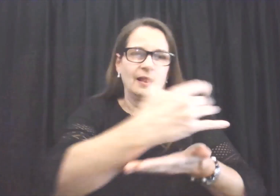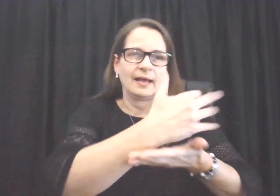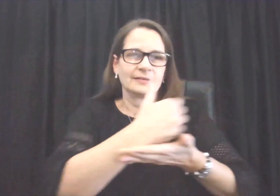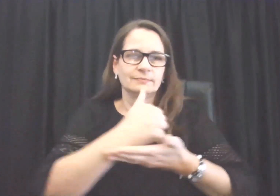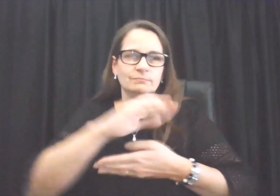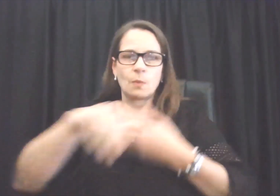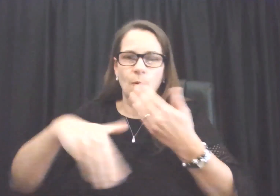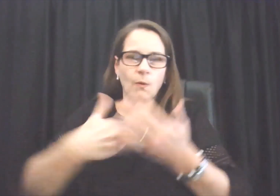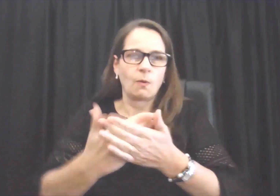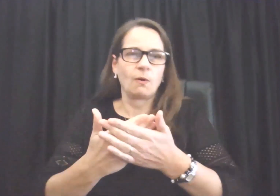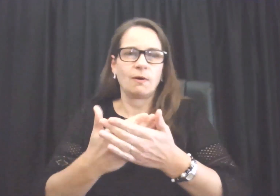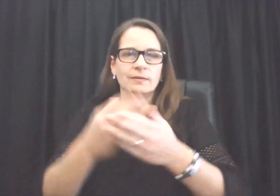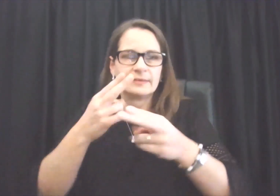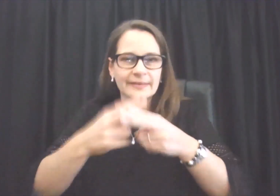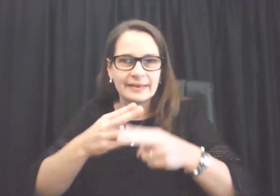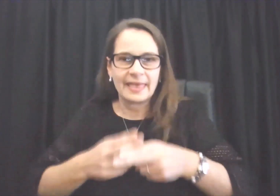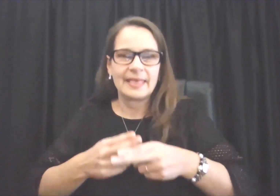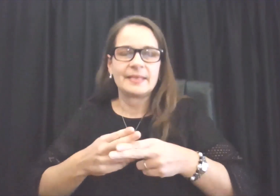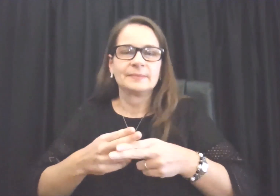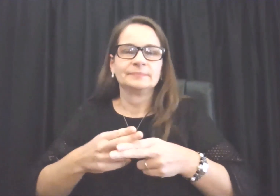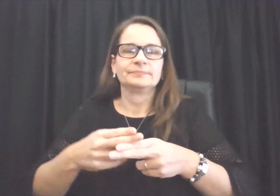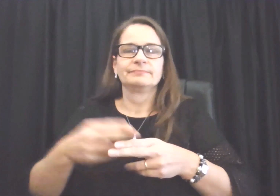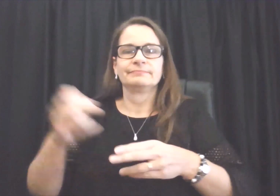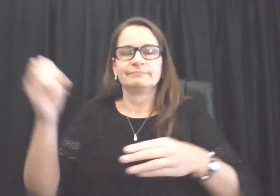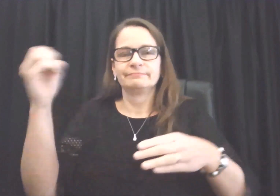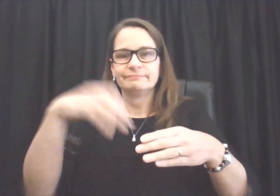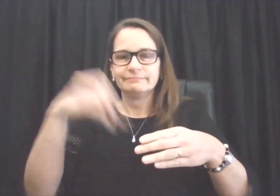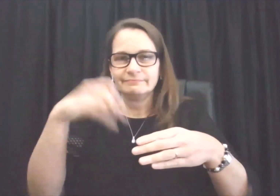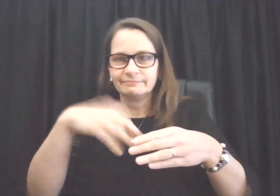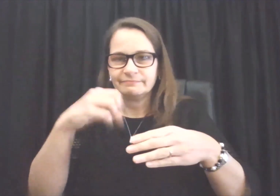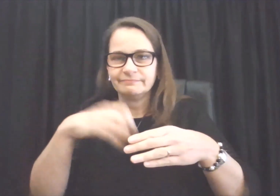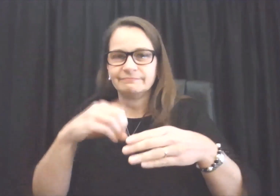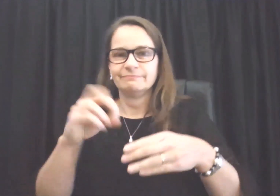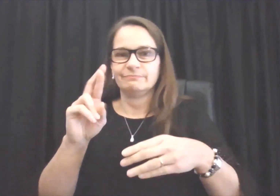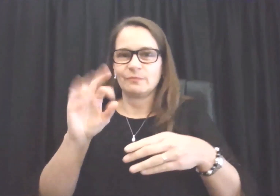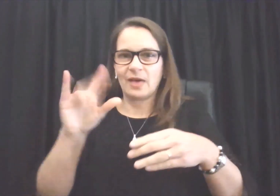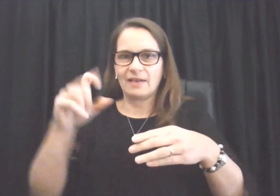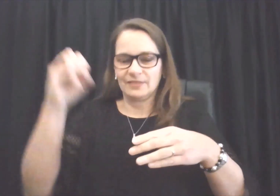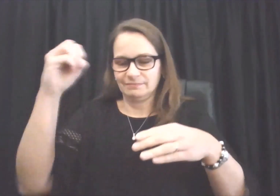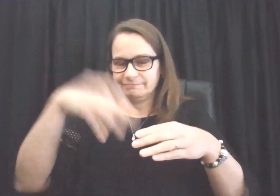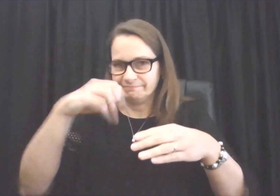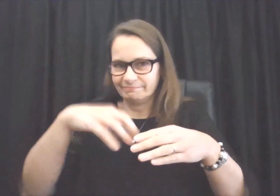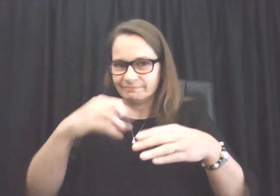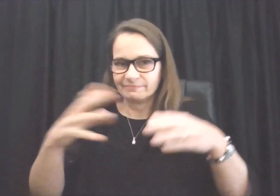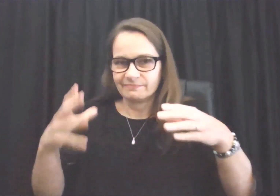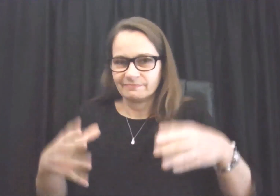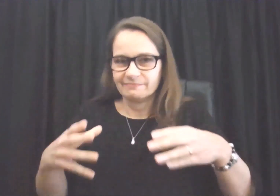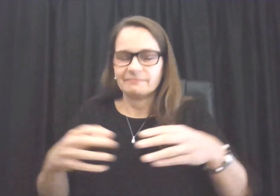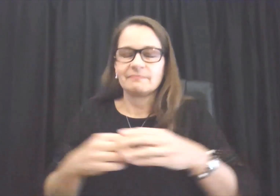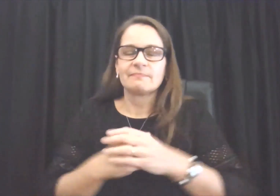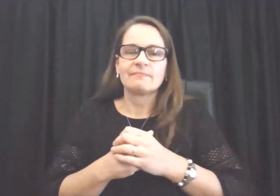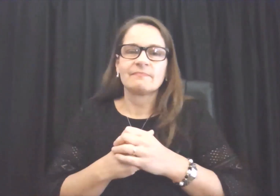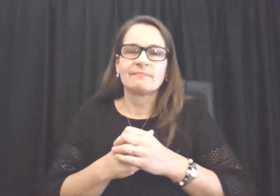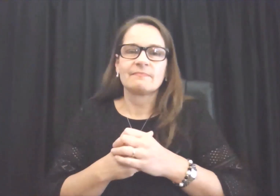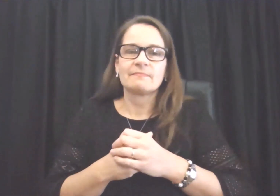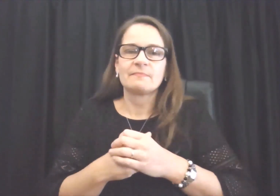and we'll collect everyone's entry we'll get all of those names put them in a bag